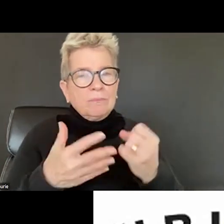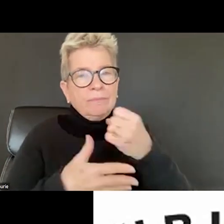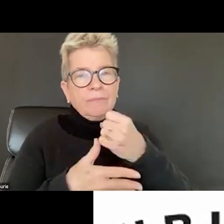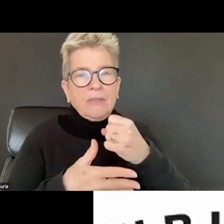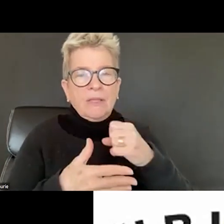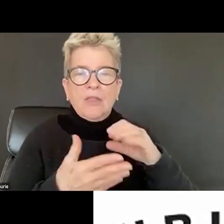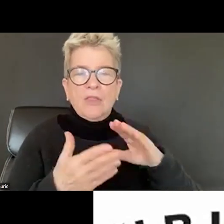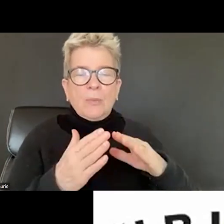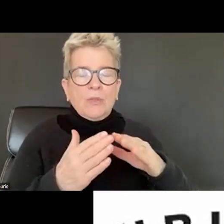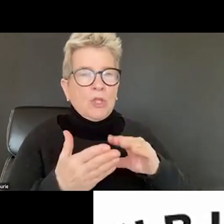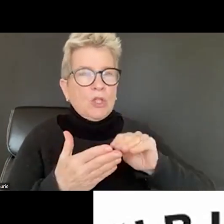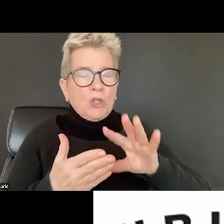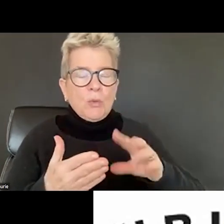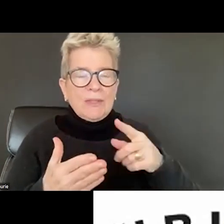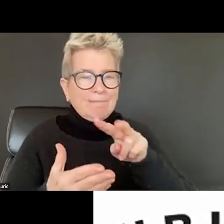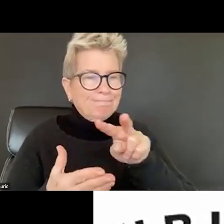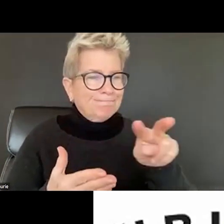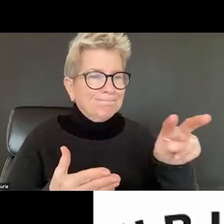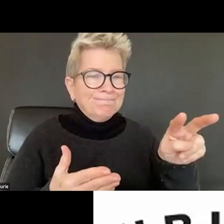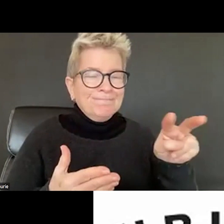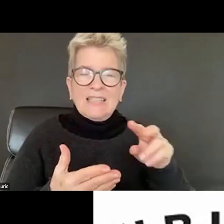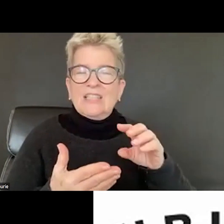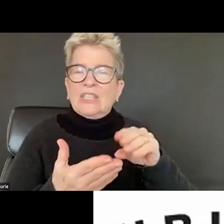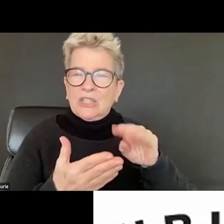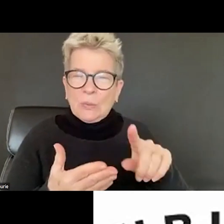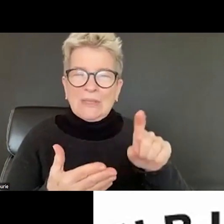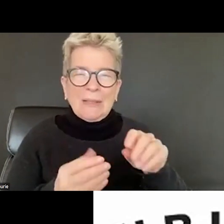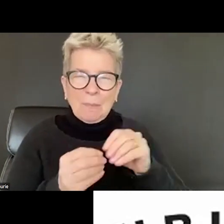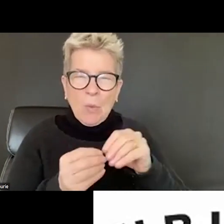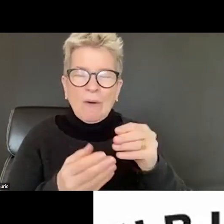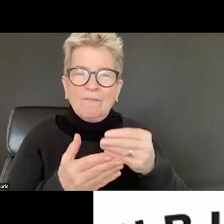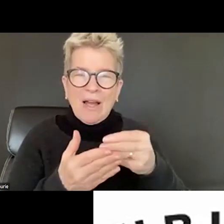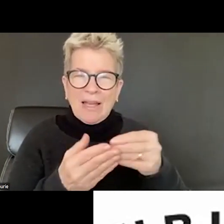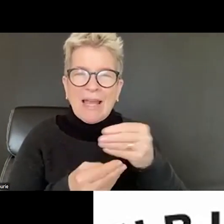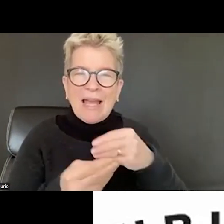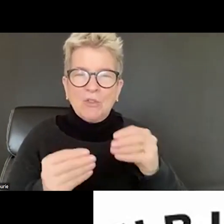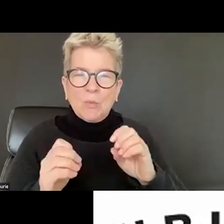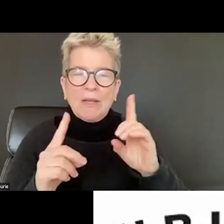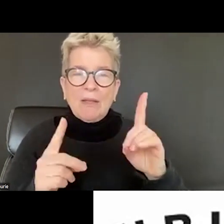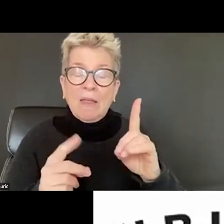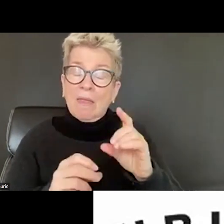really need more financial education so that became one of our strategic plan foundations so